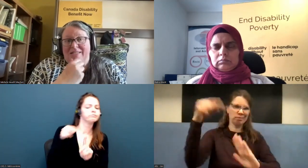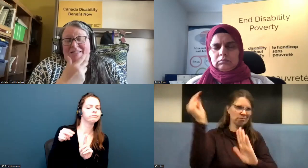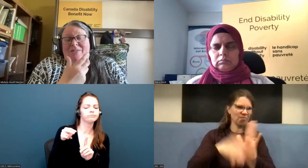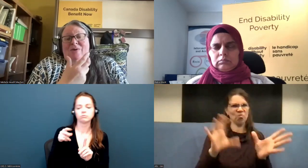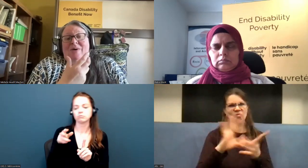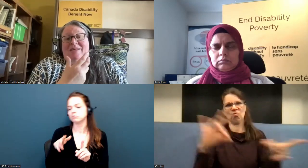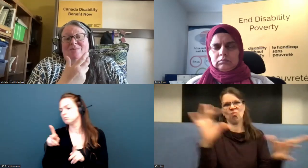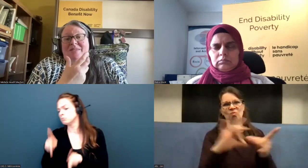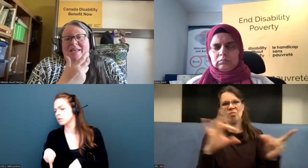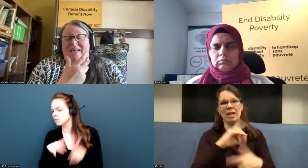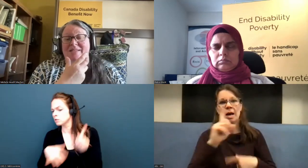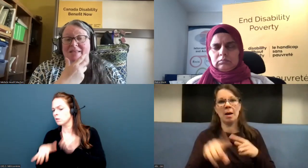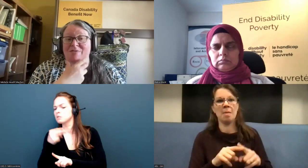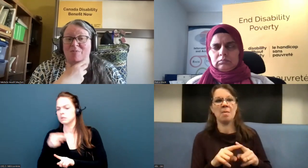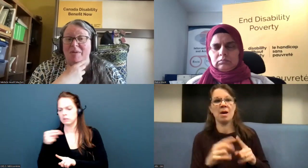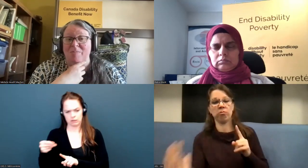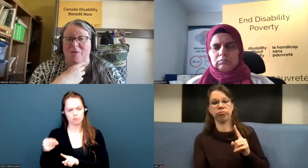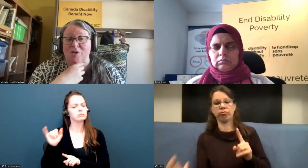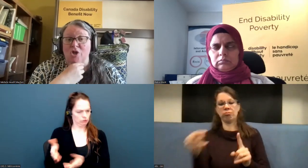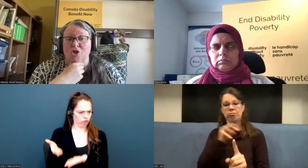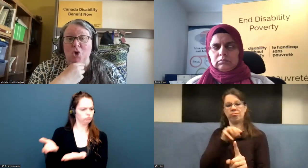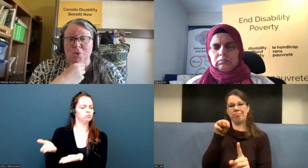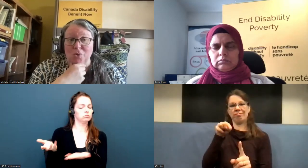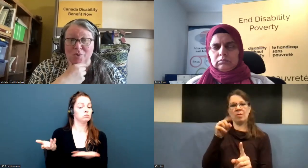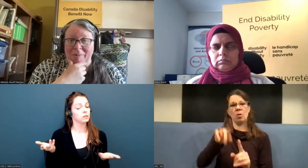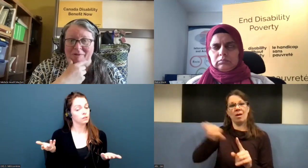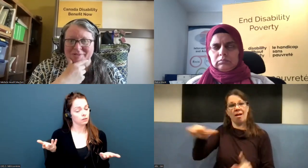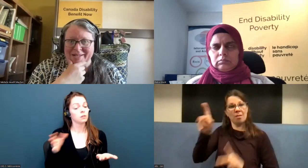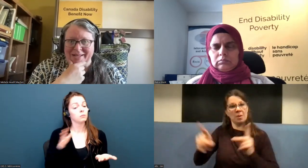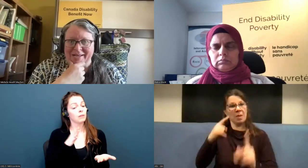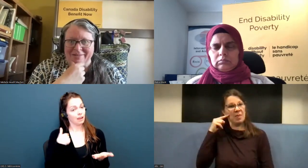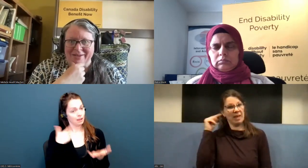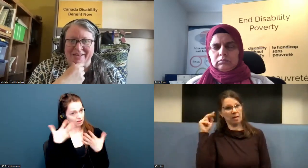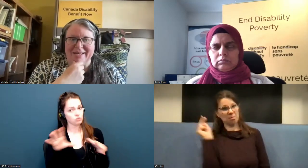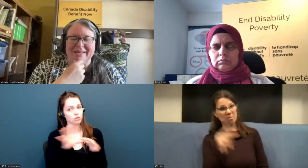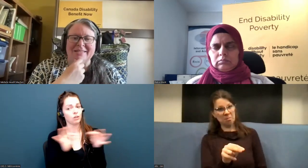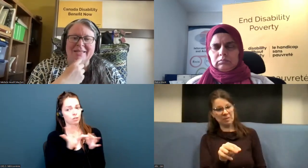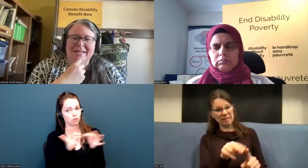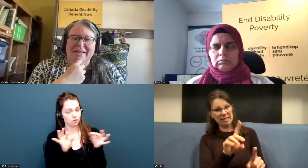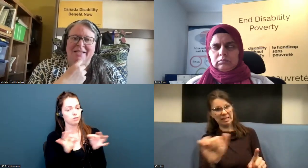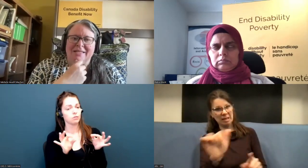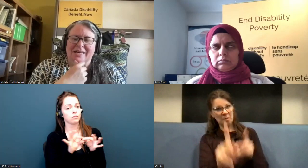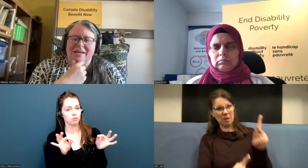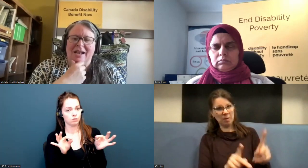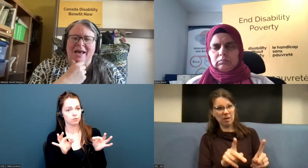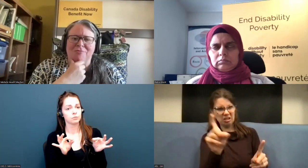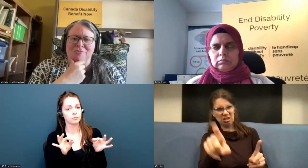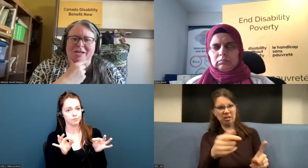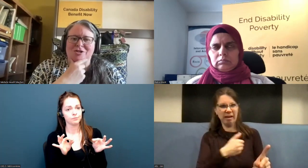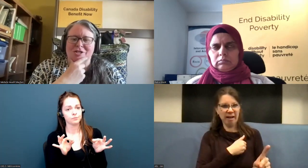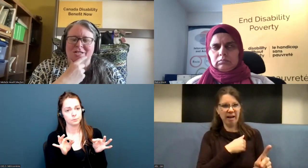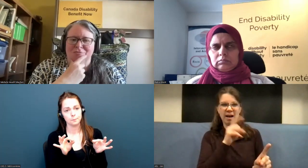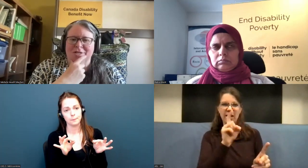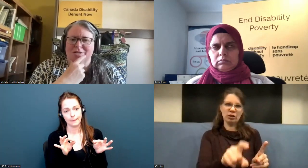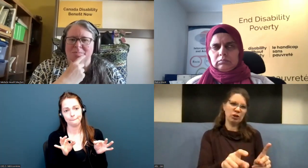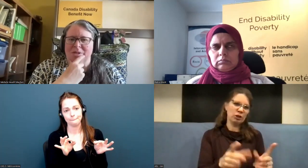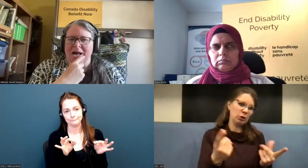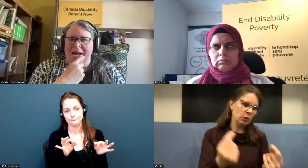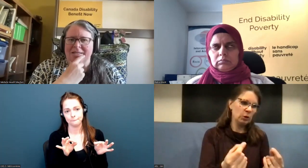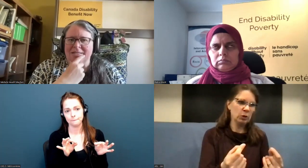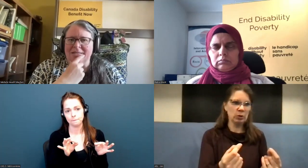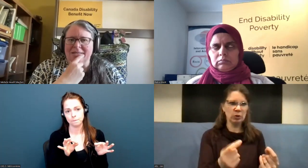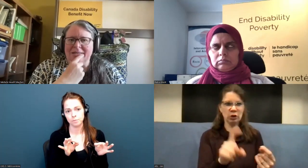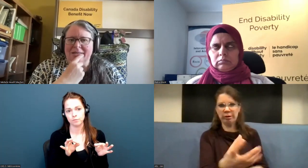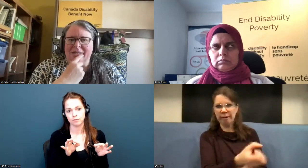SO, AS WE SAY, TO LIFT PEOPLE TO THE POVERTY LINE IS AN OUTRAGEOUSLY REASONABLE ASK.